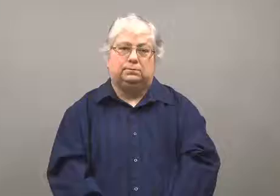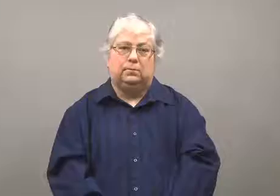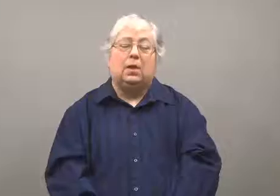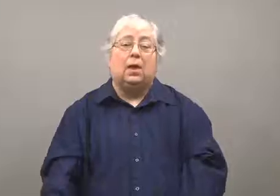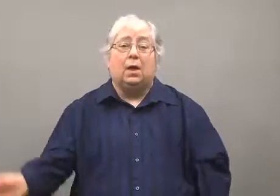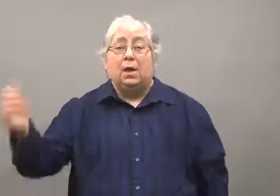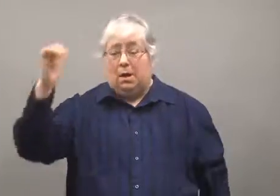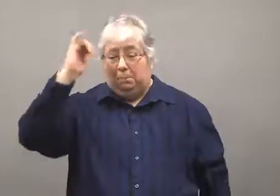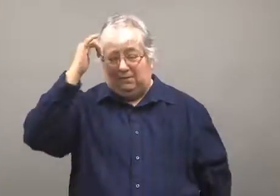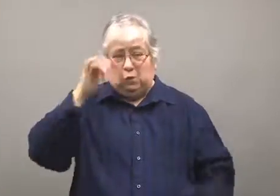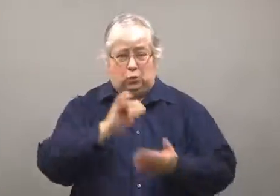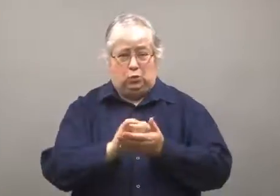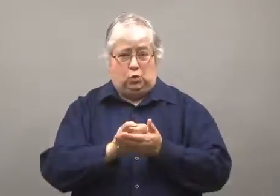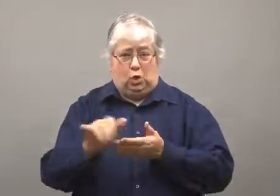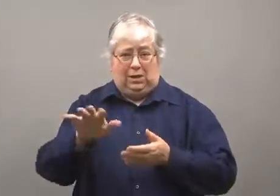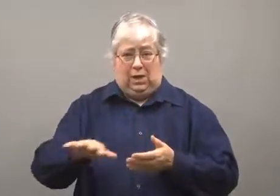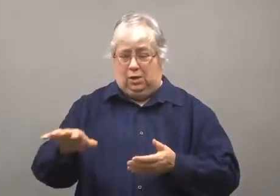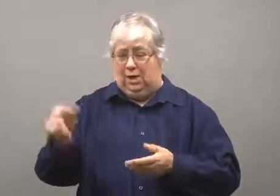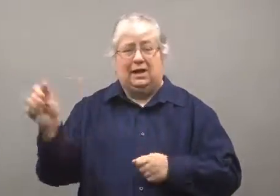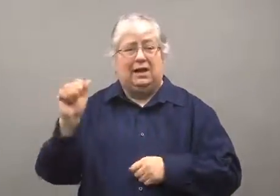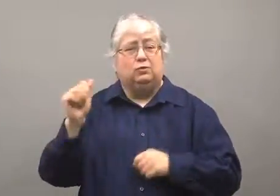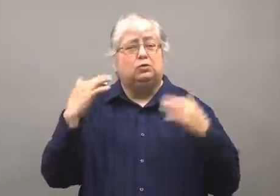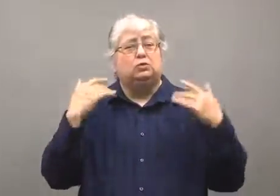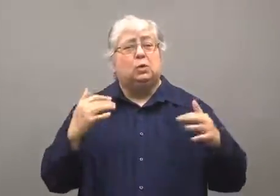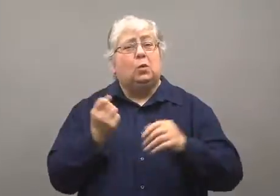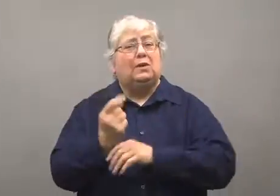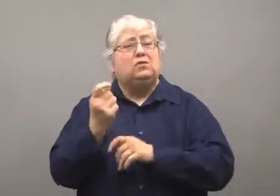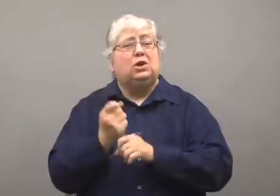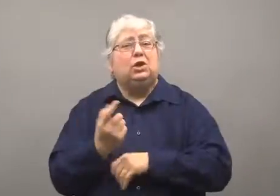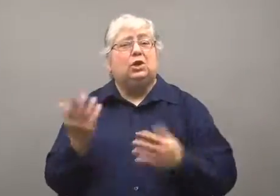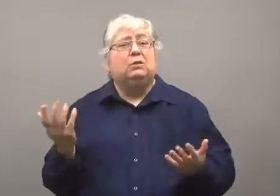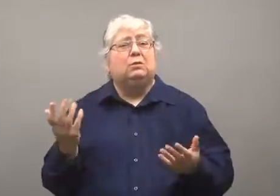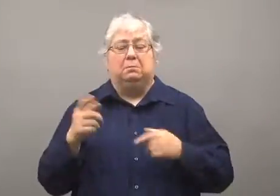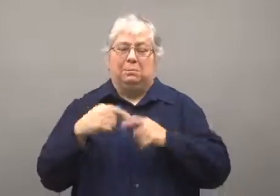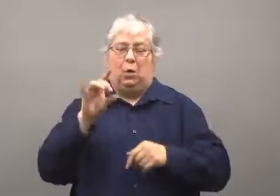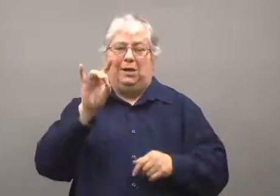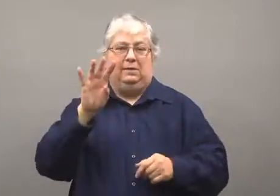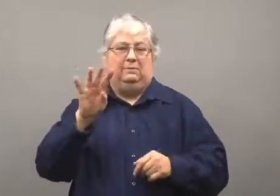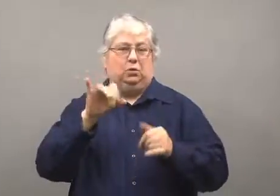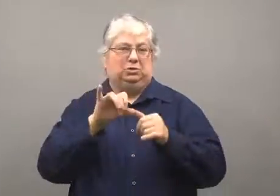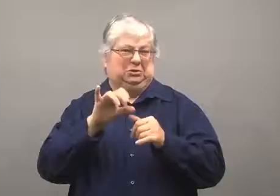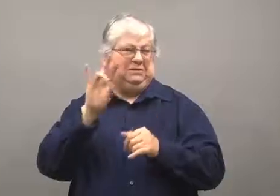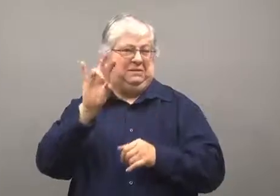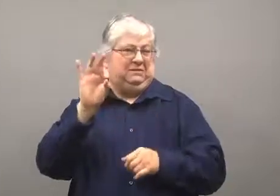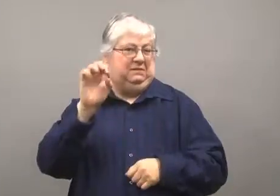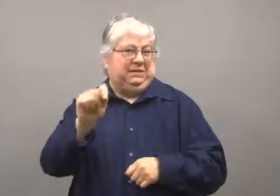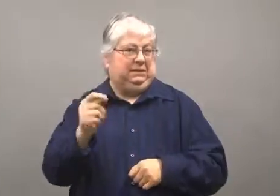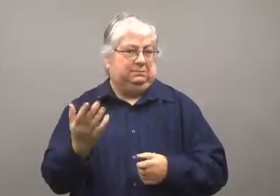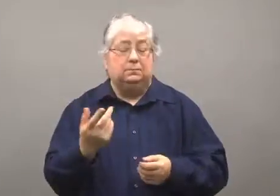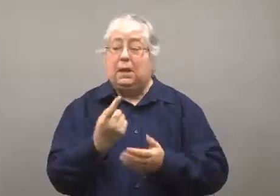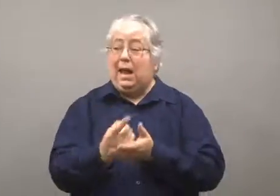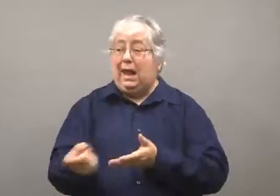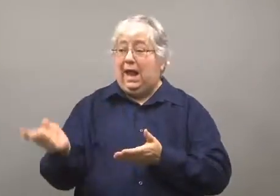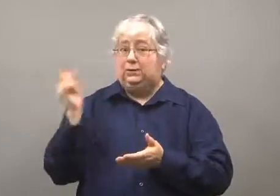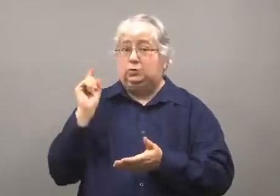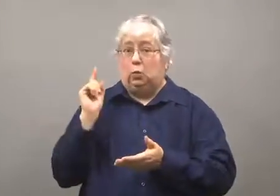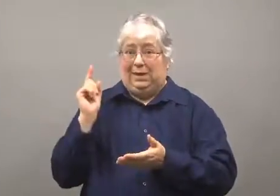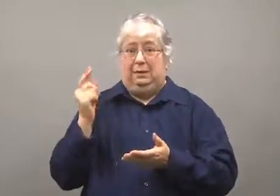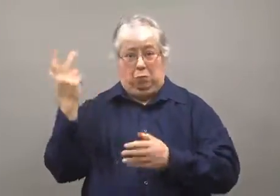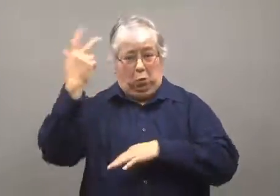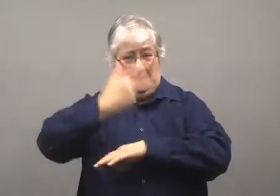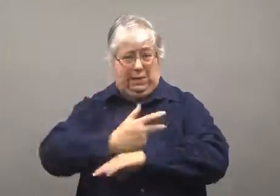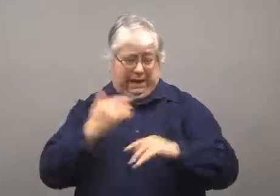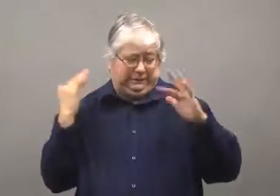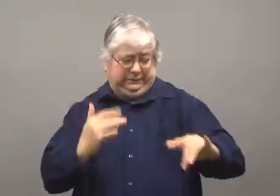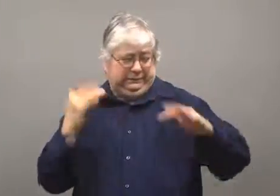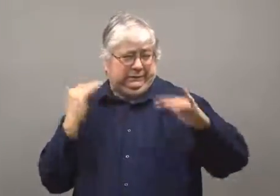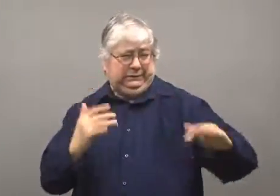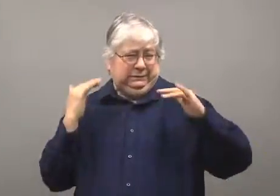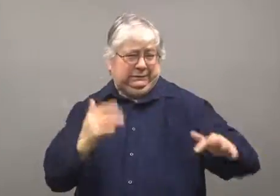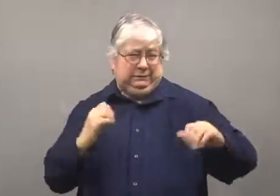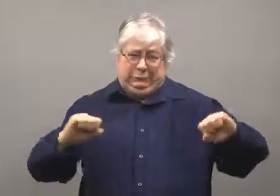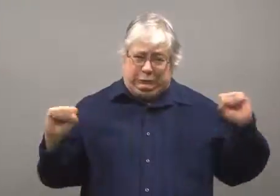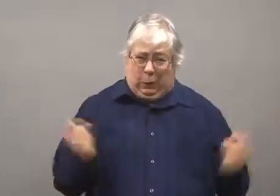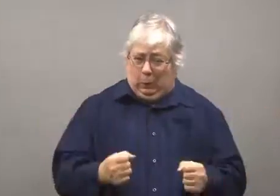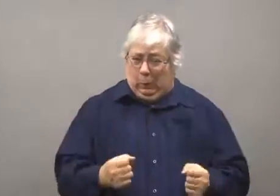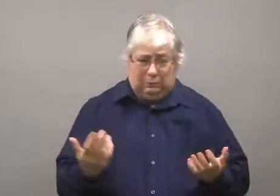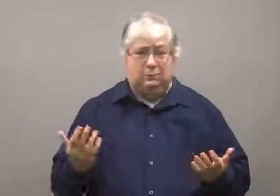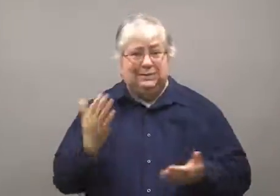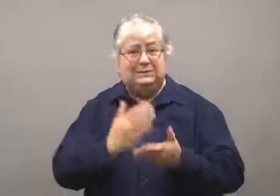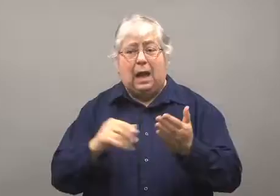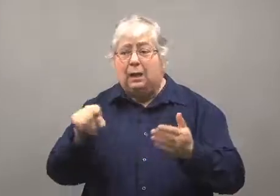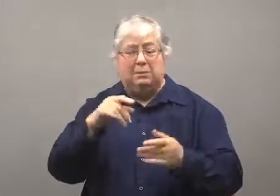The average annual snowfall in the Buffalo area is about 84 inches, or 7 feet.